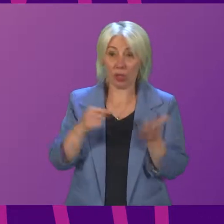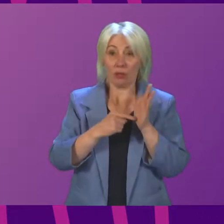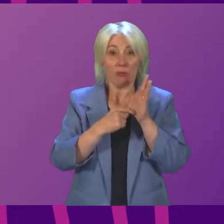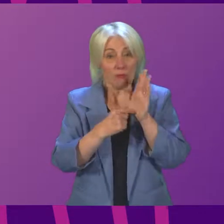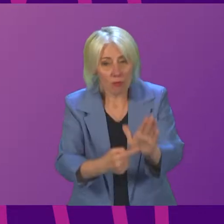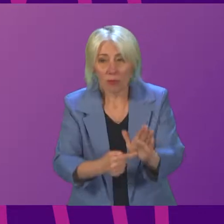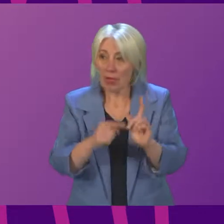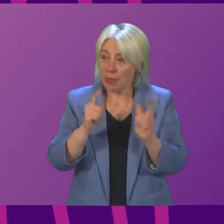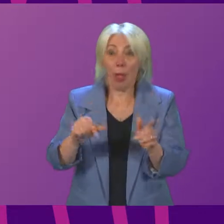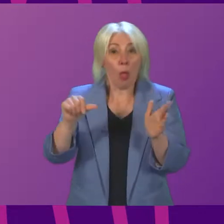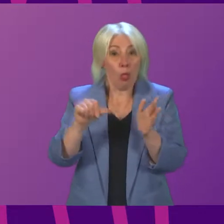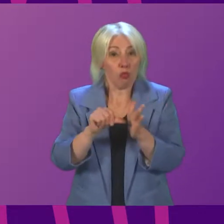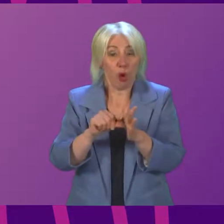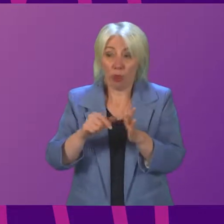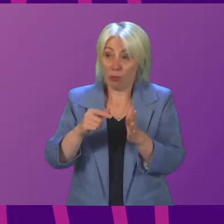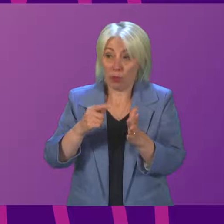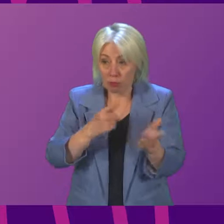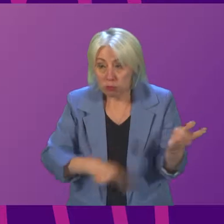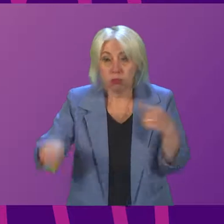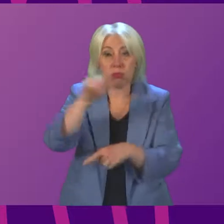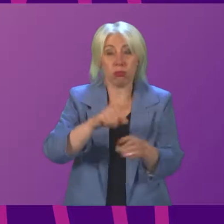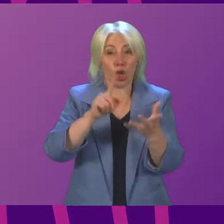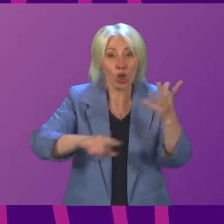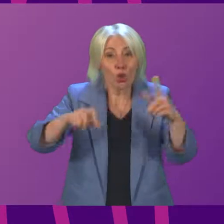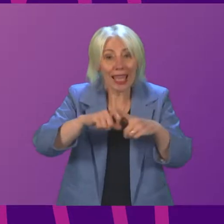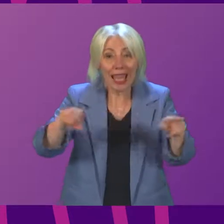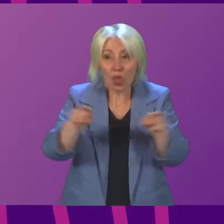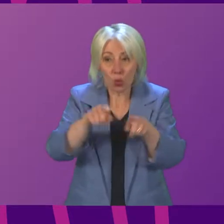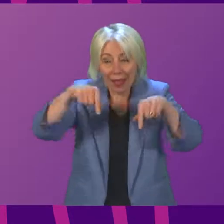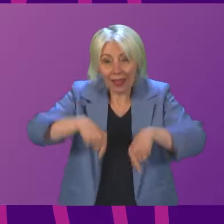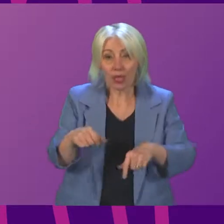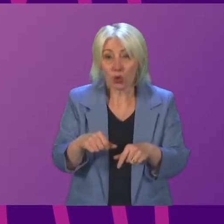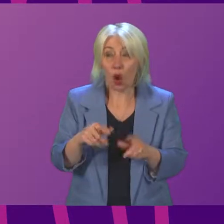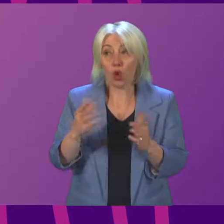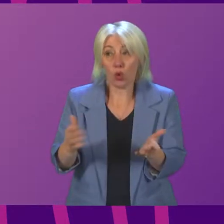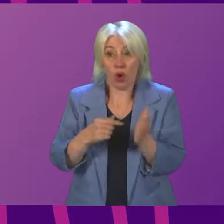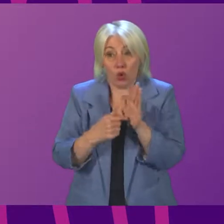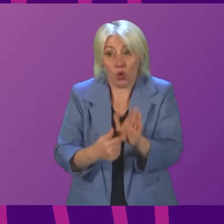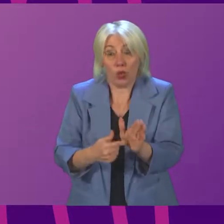that such problems are shared across the UK and are not unique to Scotland.